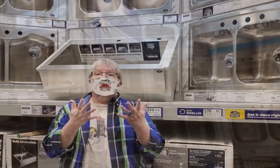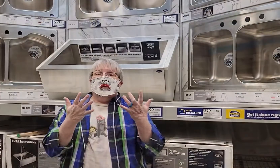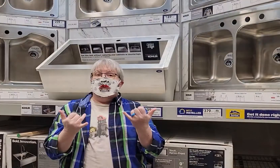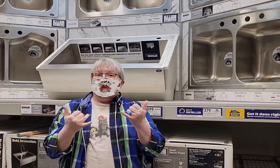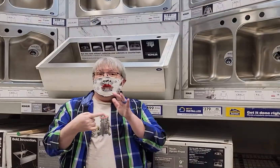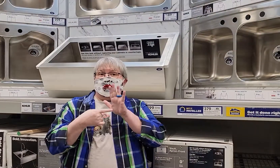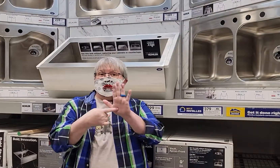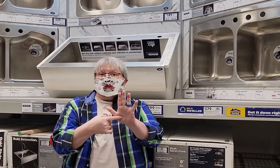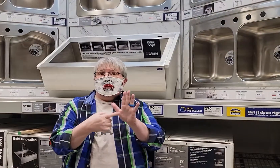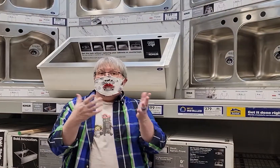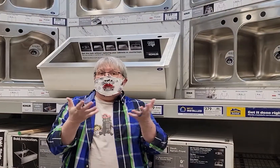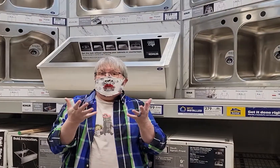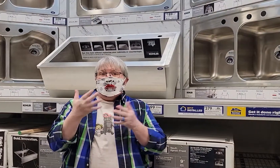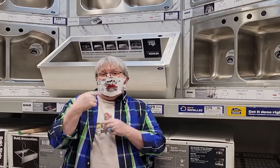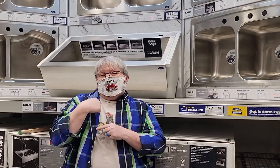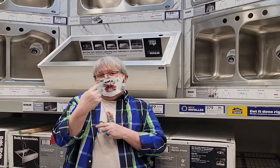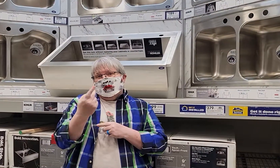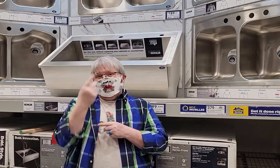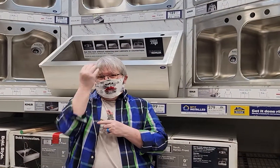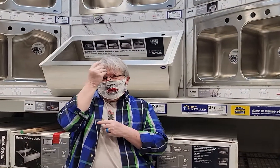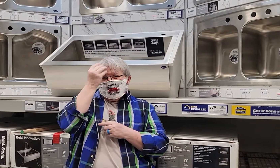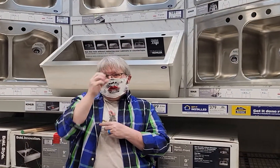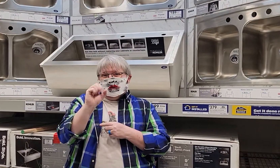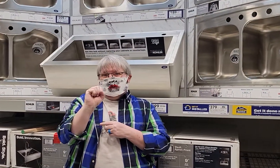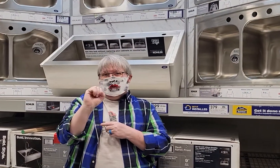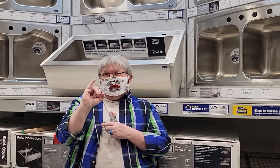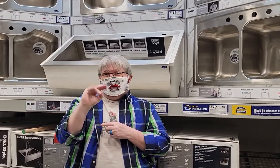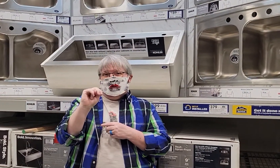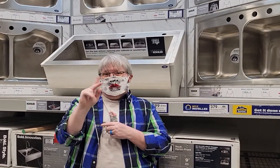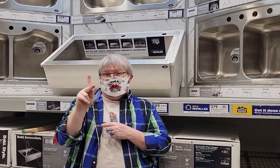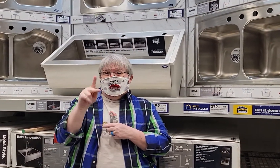Well right now we thought we'd show you... you know remember we were thinking about the sink.